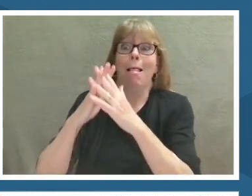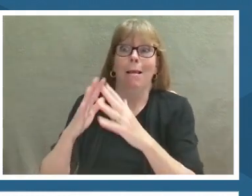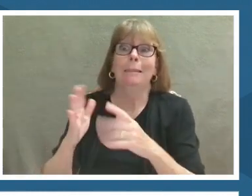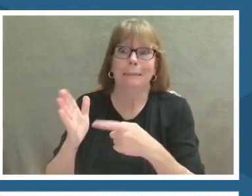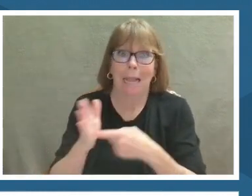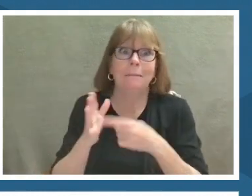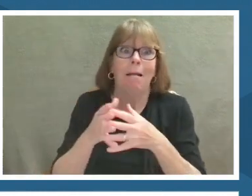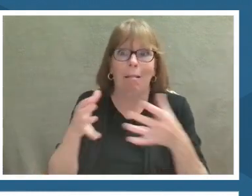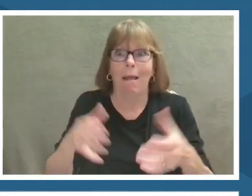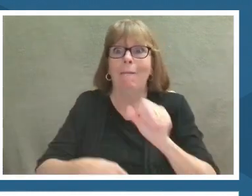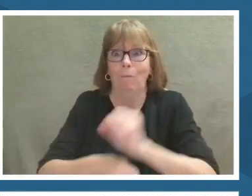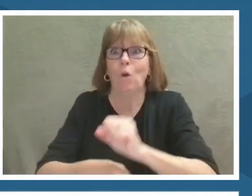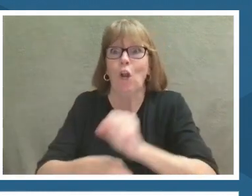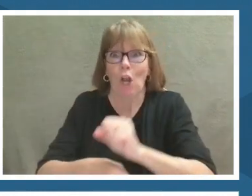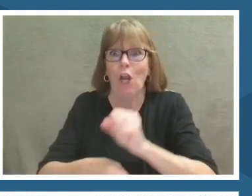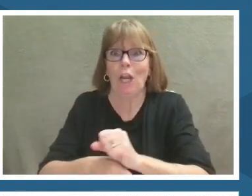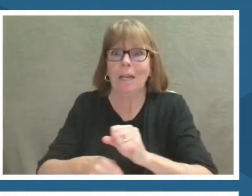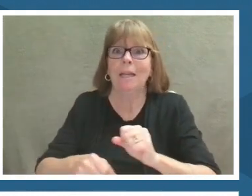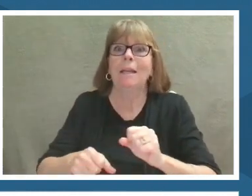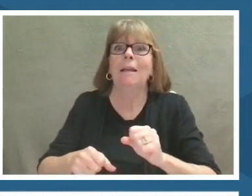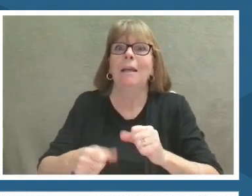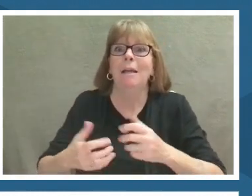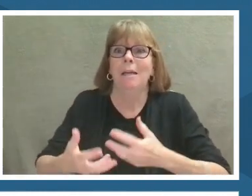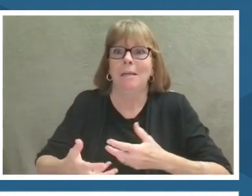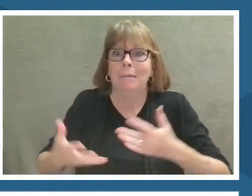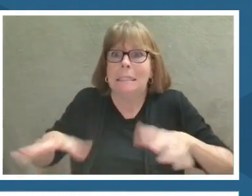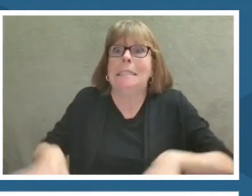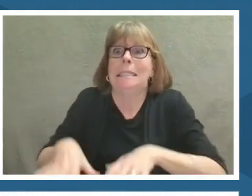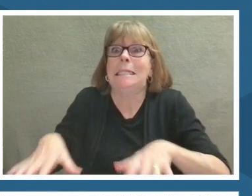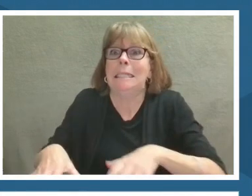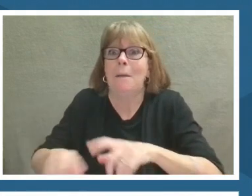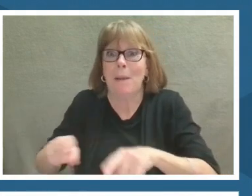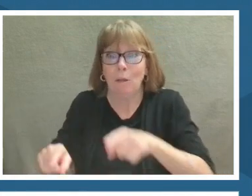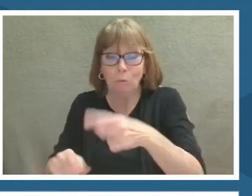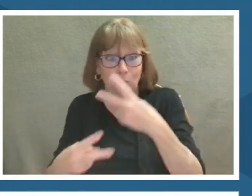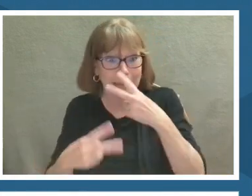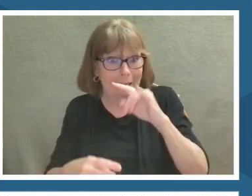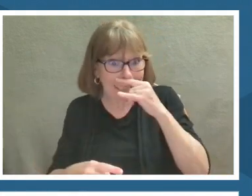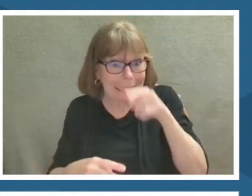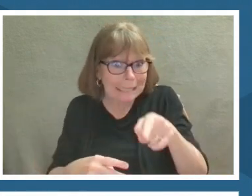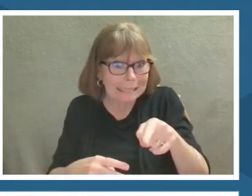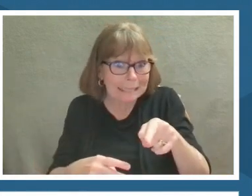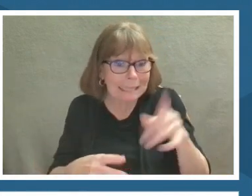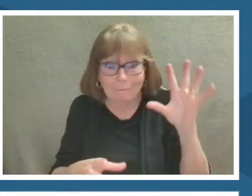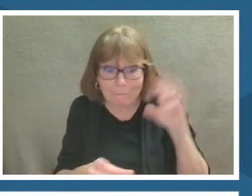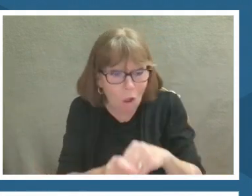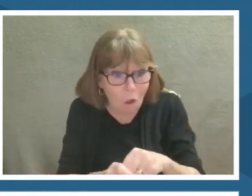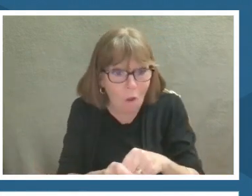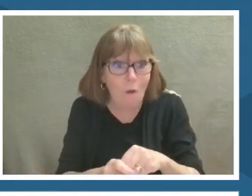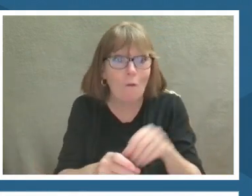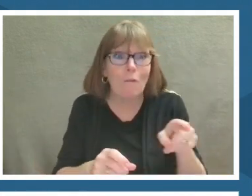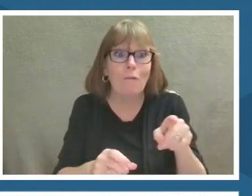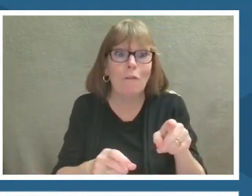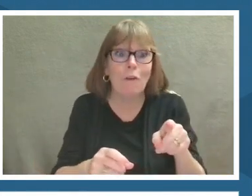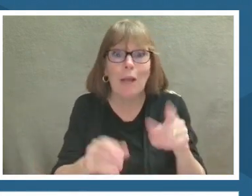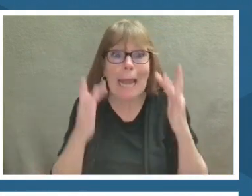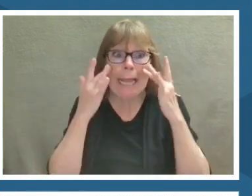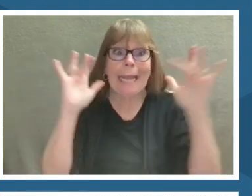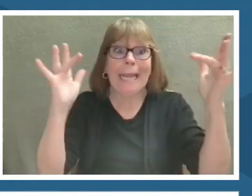think the payoff and seeing the kids engagement and excitement